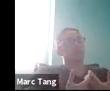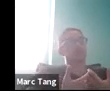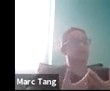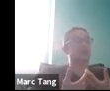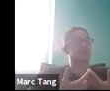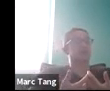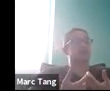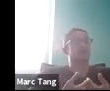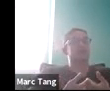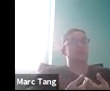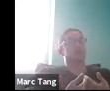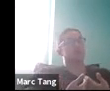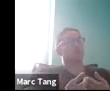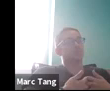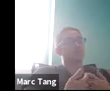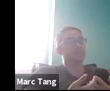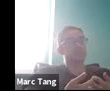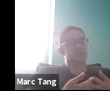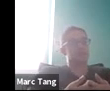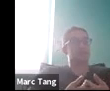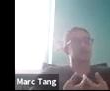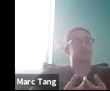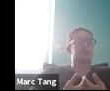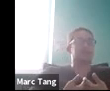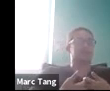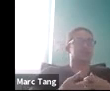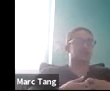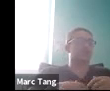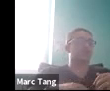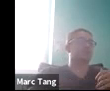now we know that it is possible to revisit typological distinctions that were previously